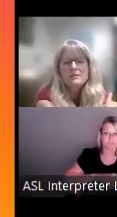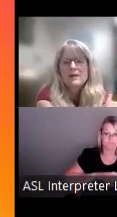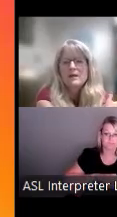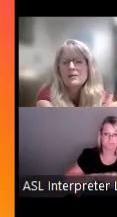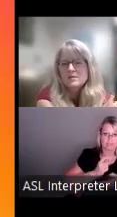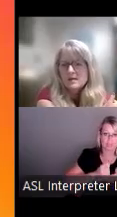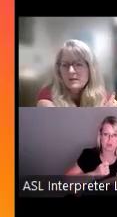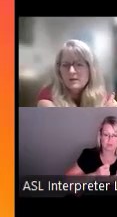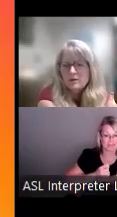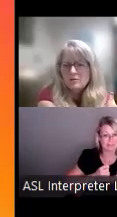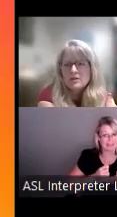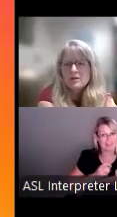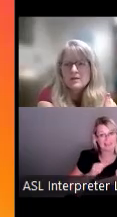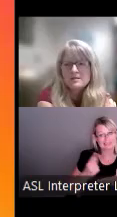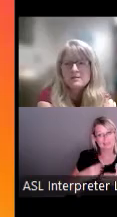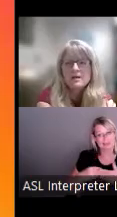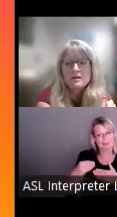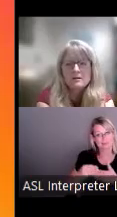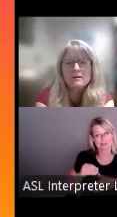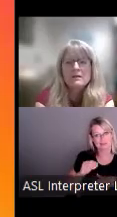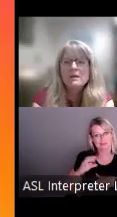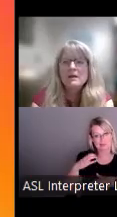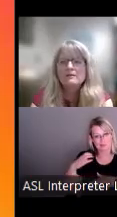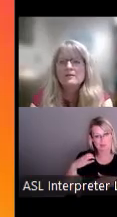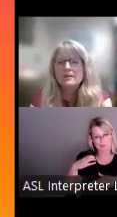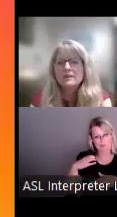something outside the coach and consult model of early